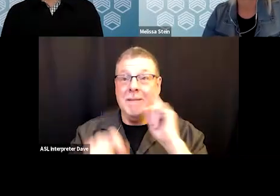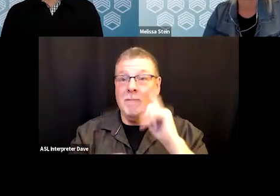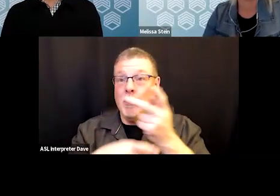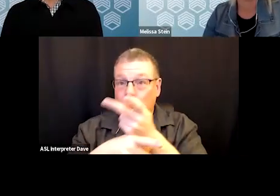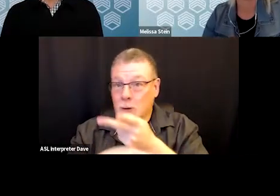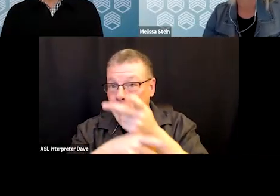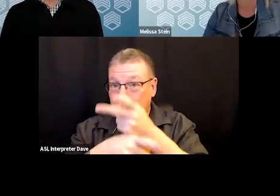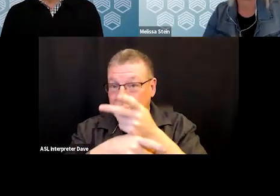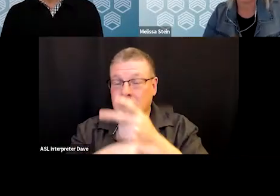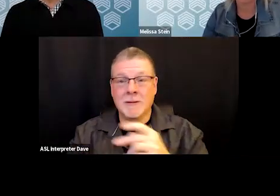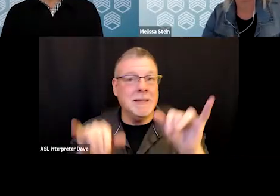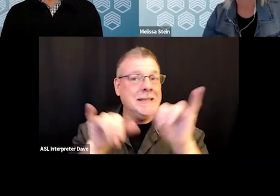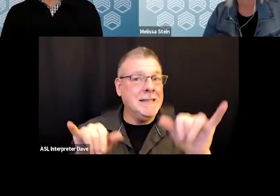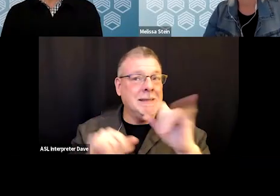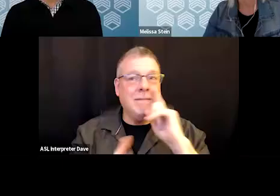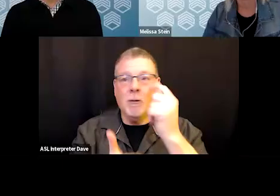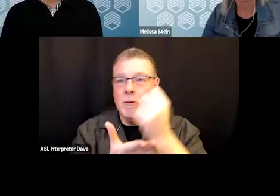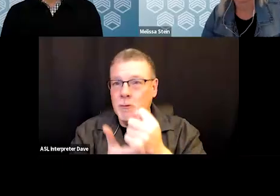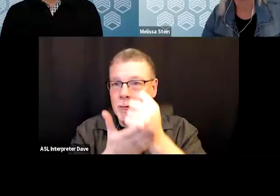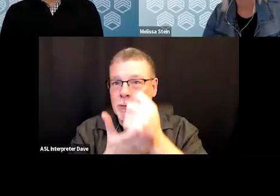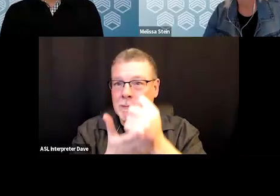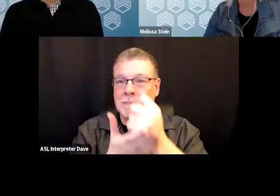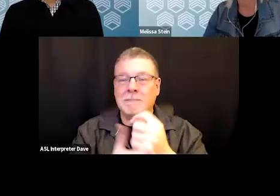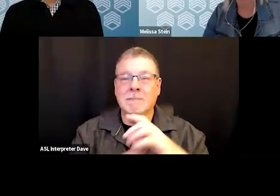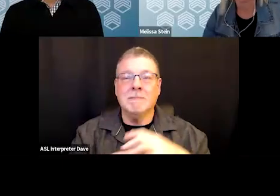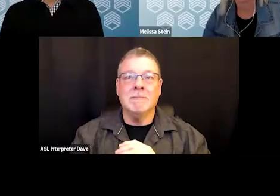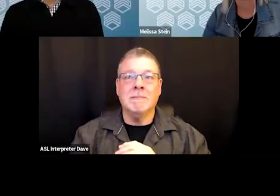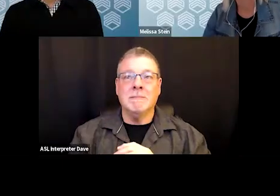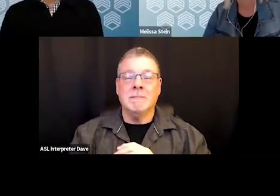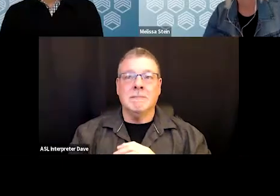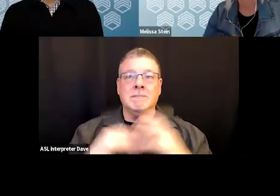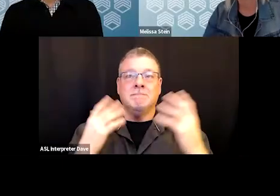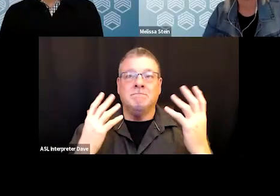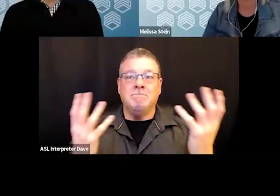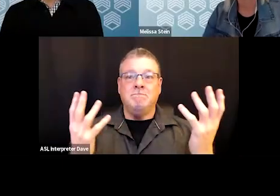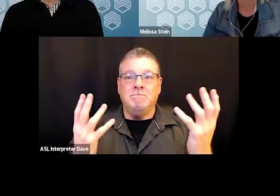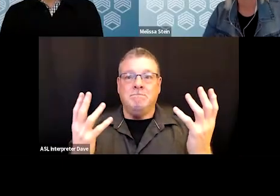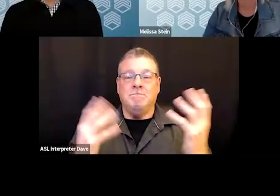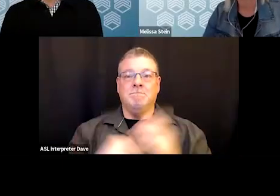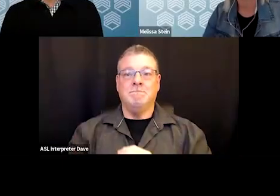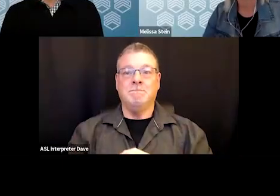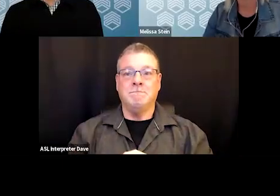That's been the same for treatment. I mean, I think it's very possible.